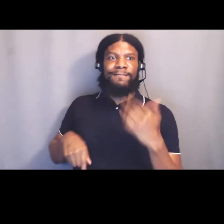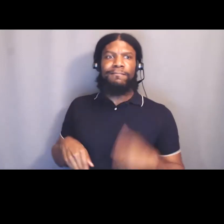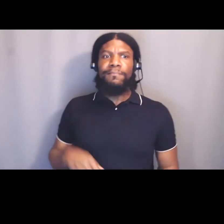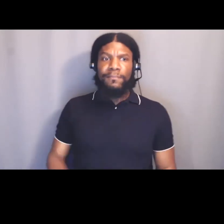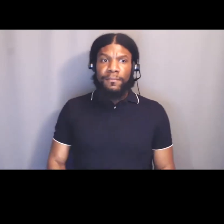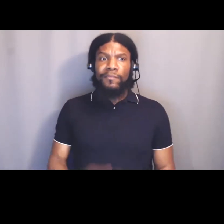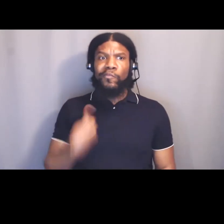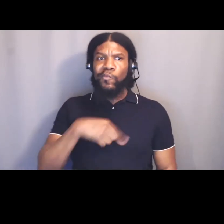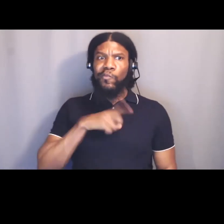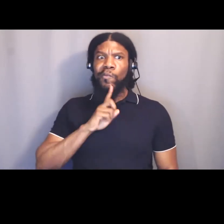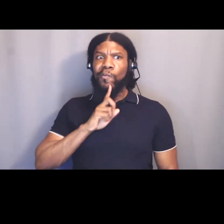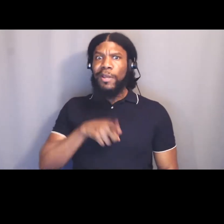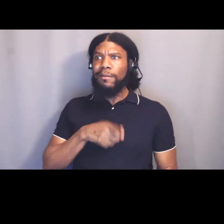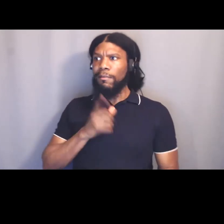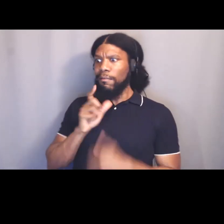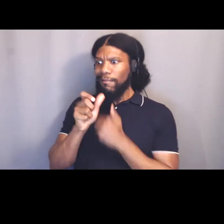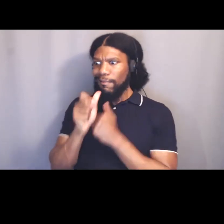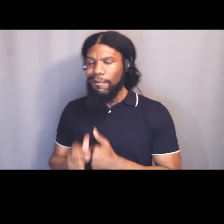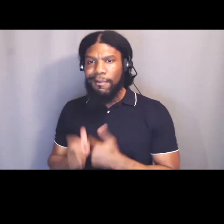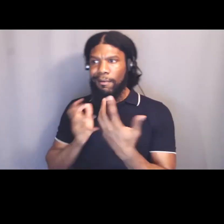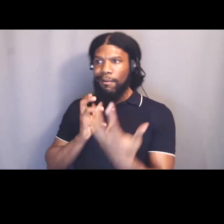some of us even admit to being socialists.